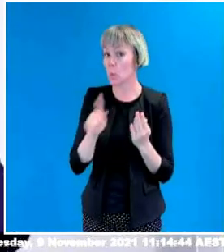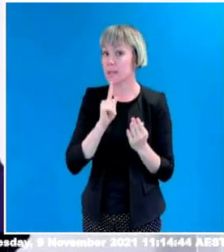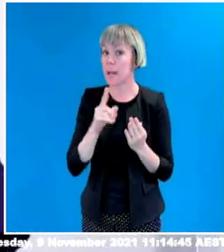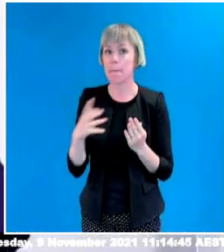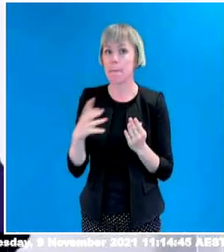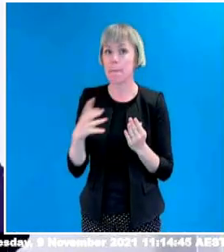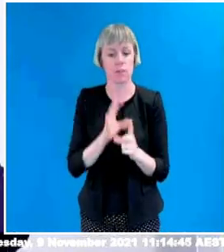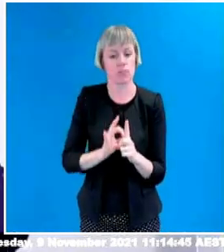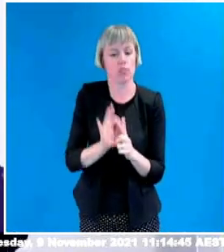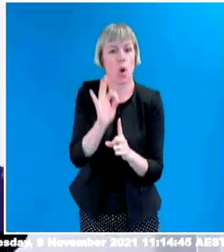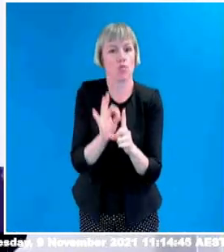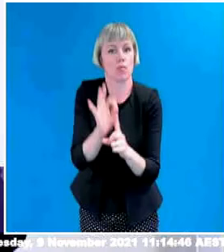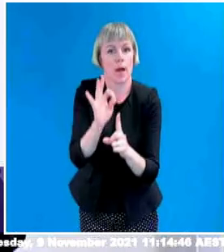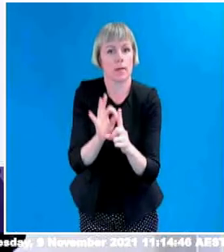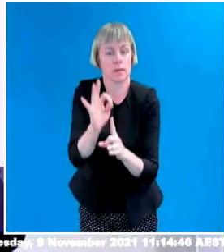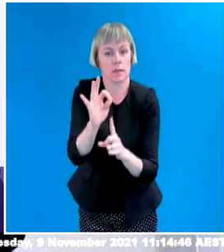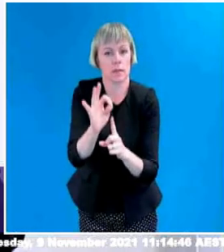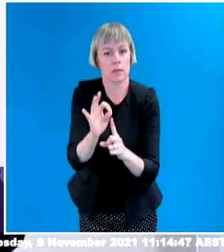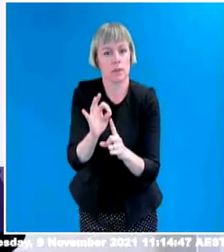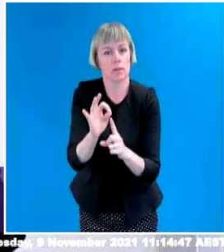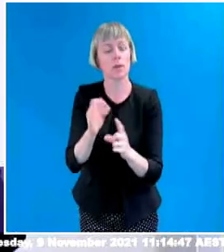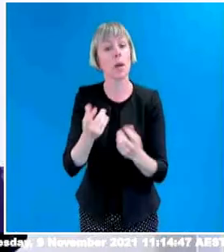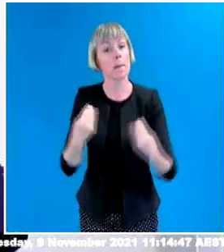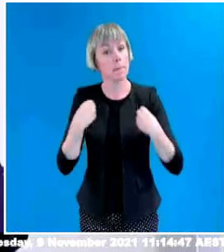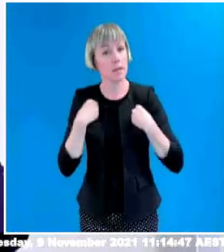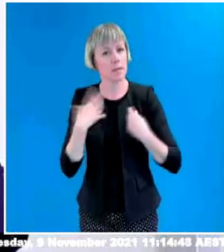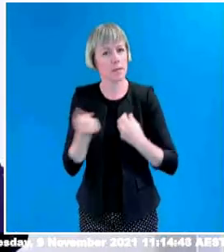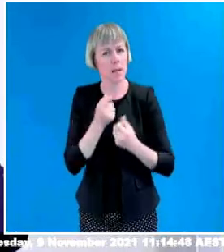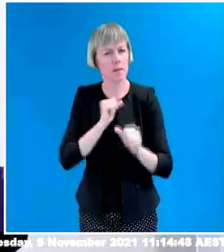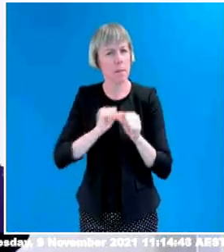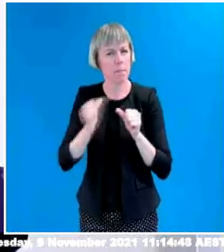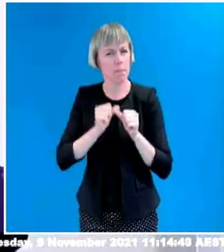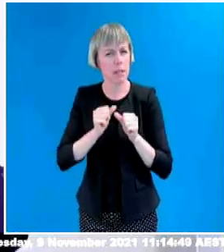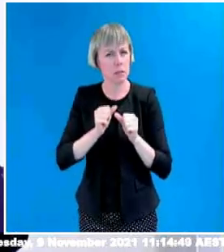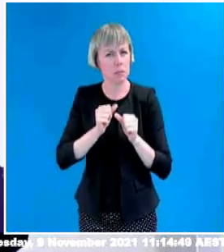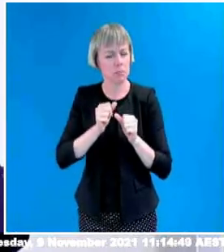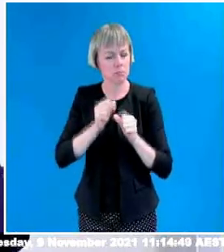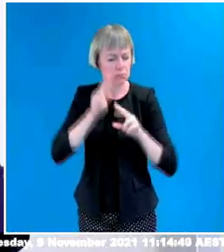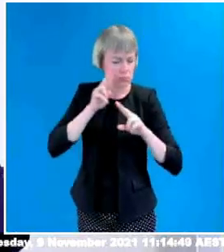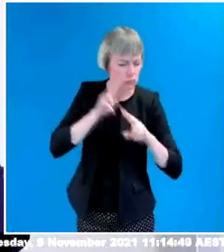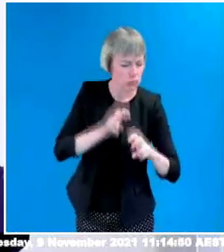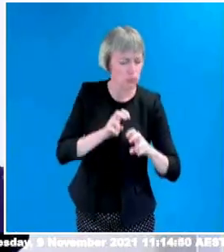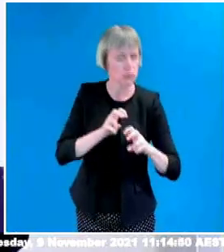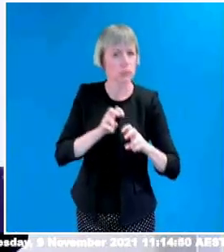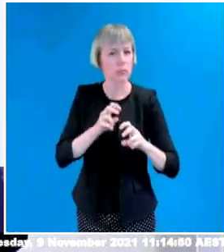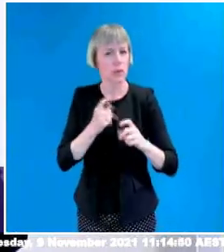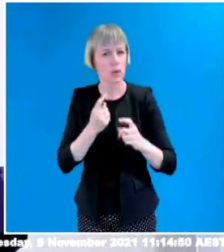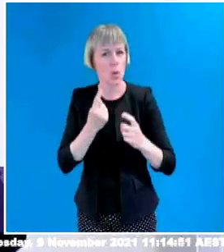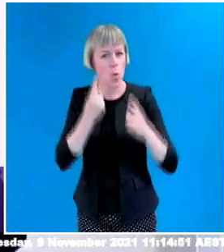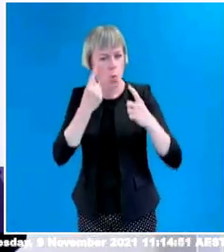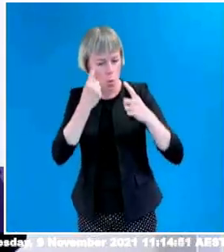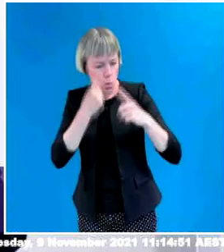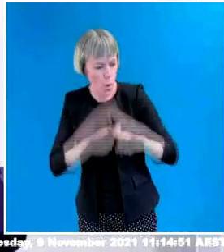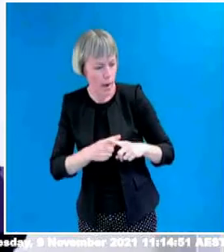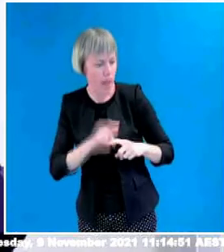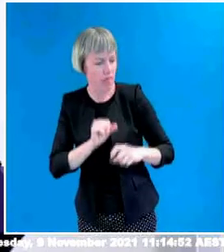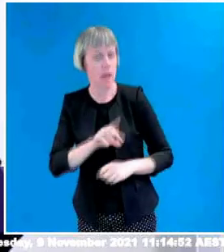rights due diligence into business practice and ensuring access to a remedy for a victim.